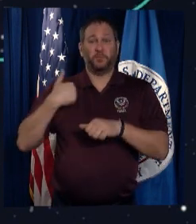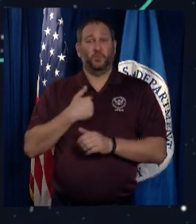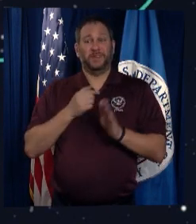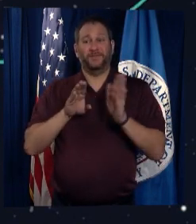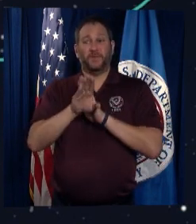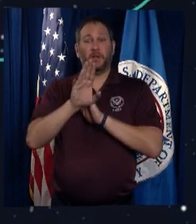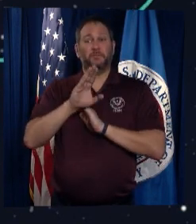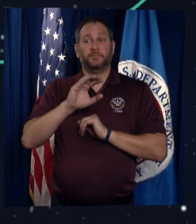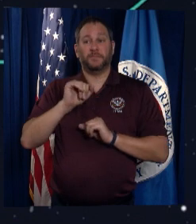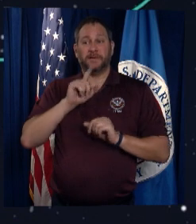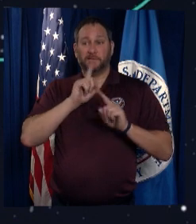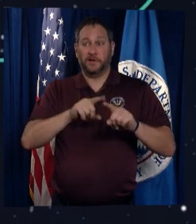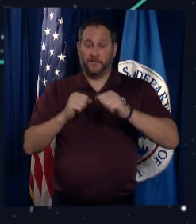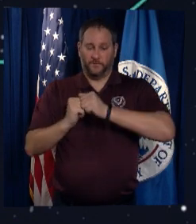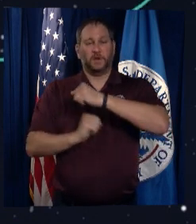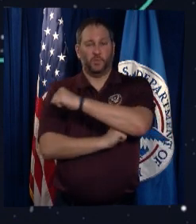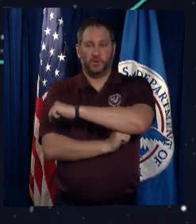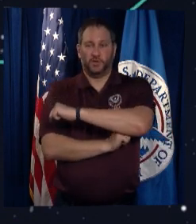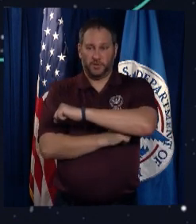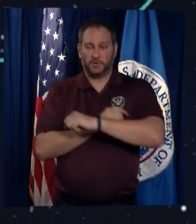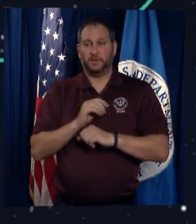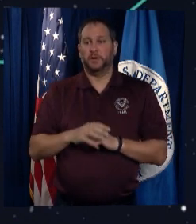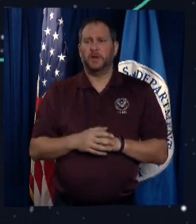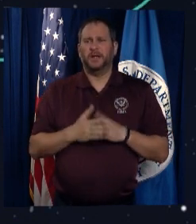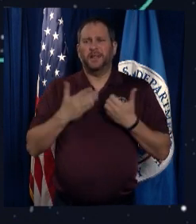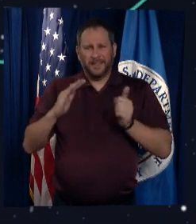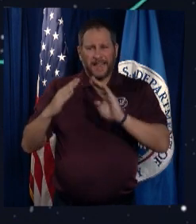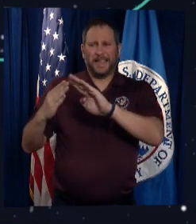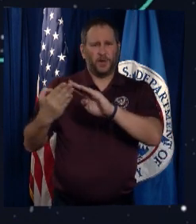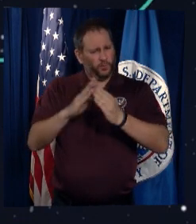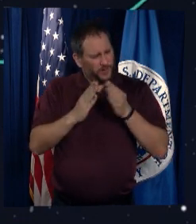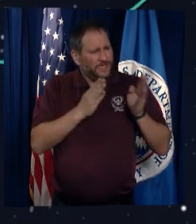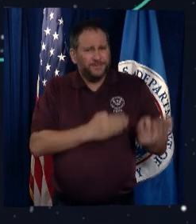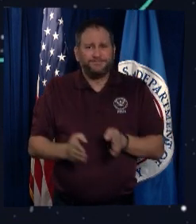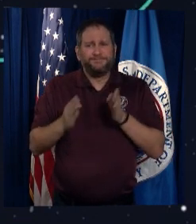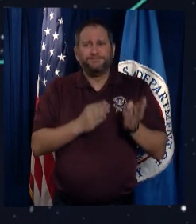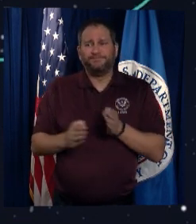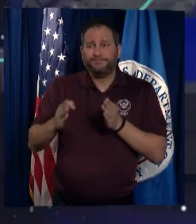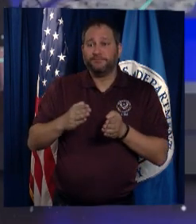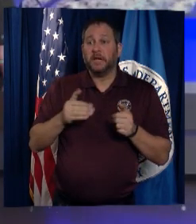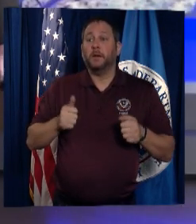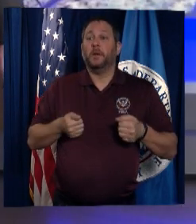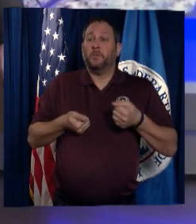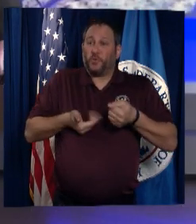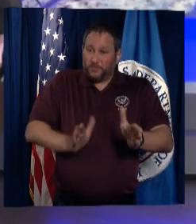Please remember communities already help themselves during all phases of disaster.